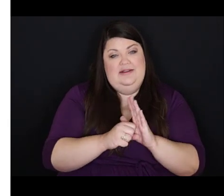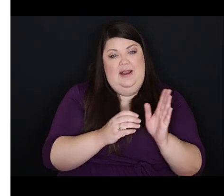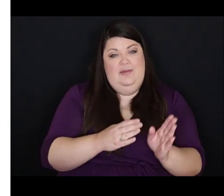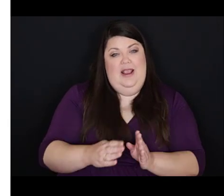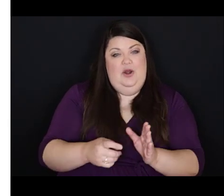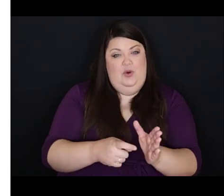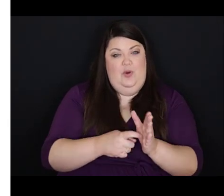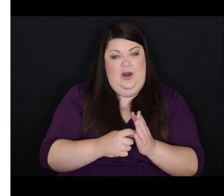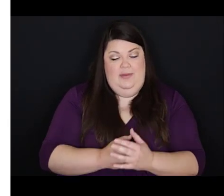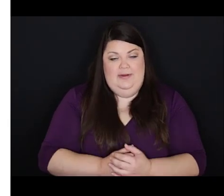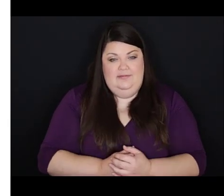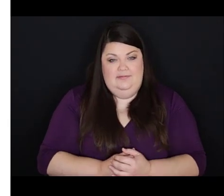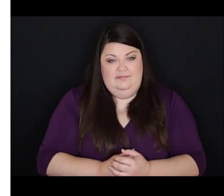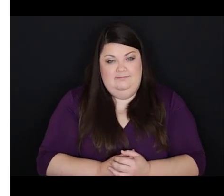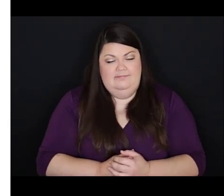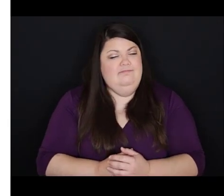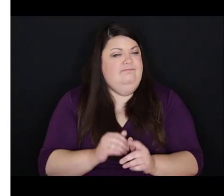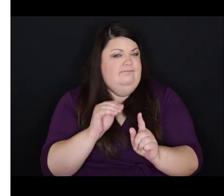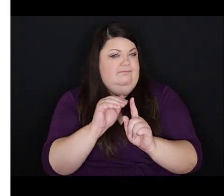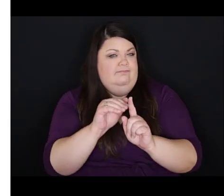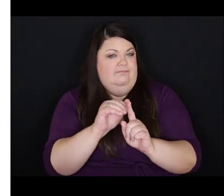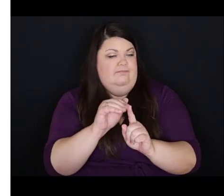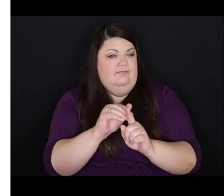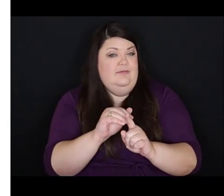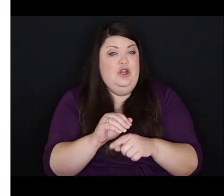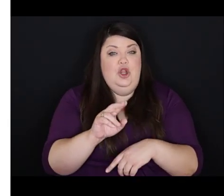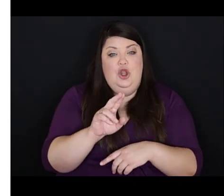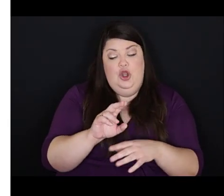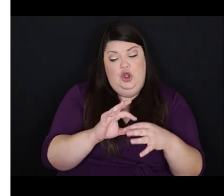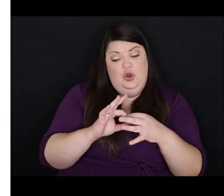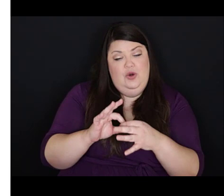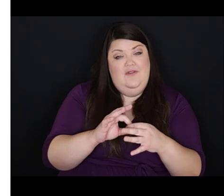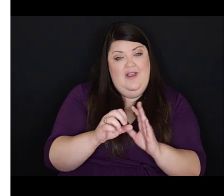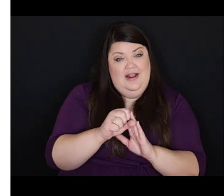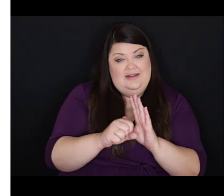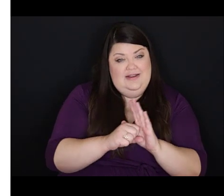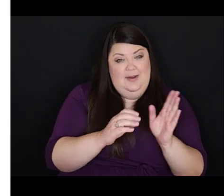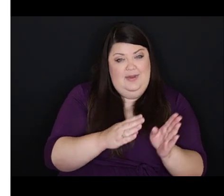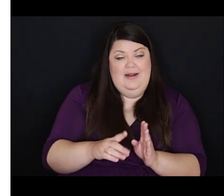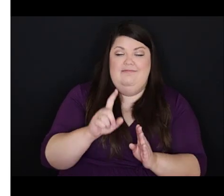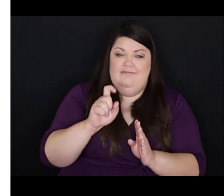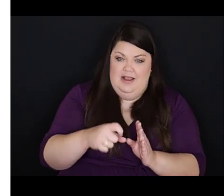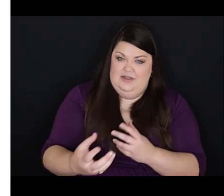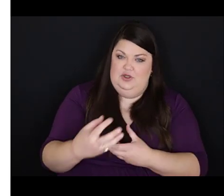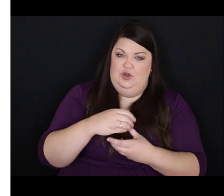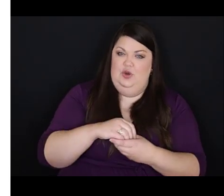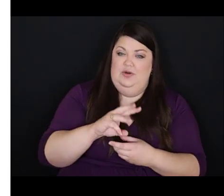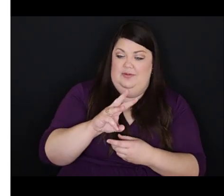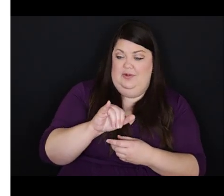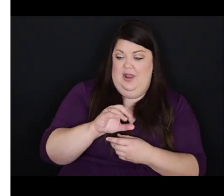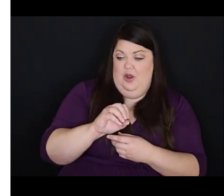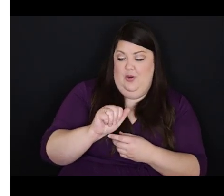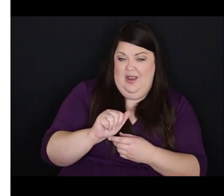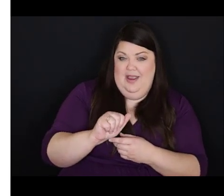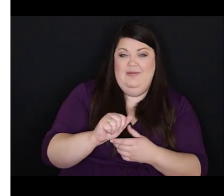As a reminder, the Unified State Plan must include the WIOA six core programs: